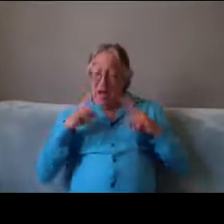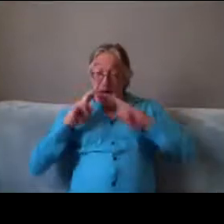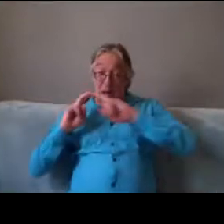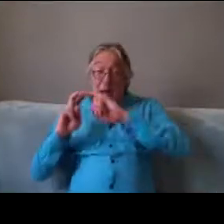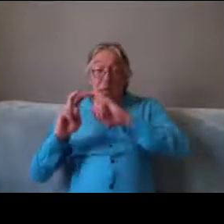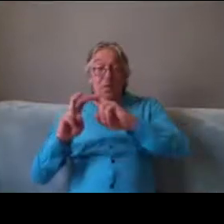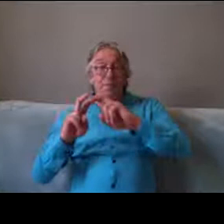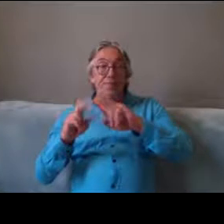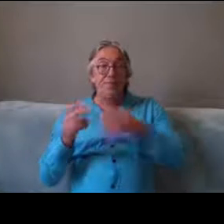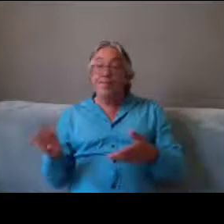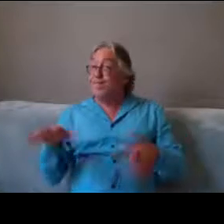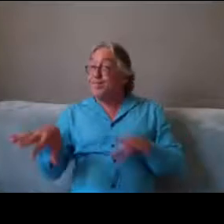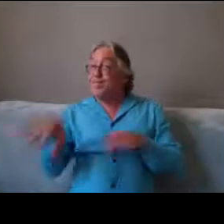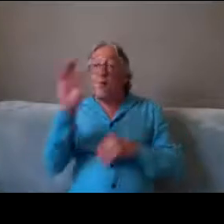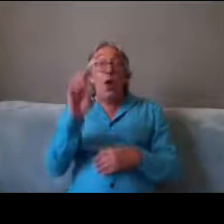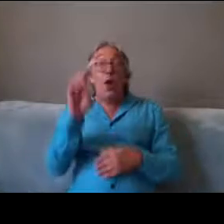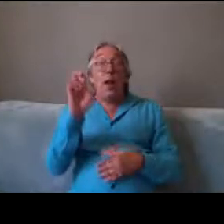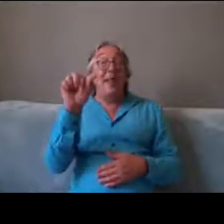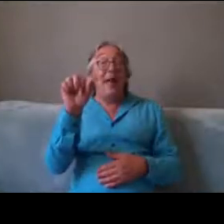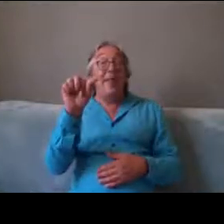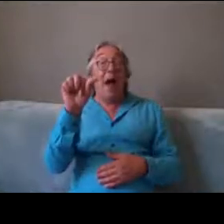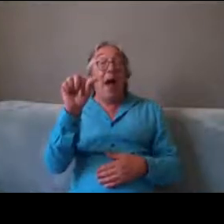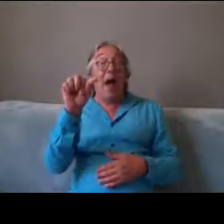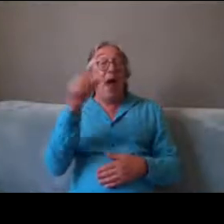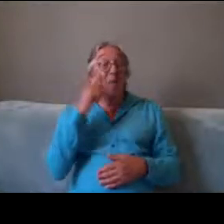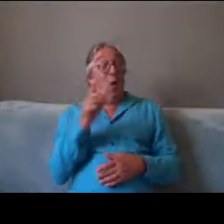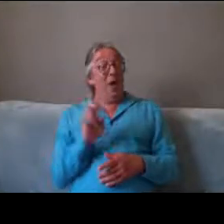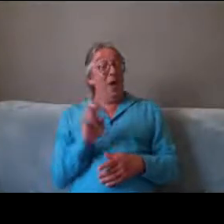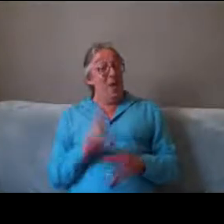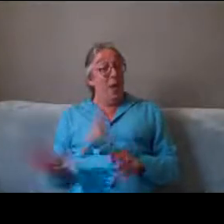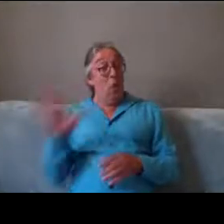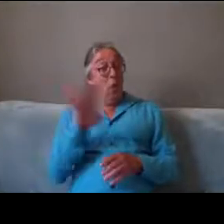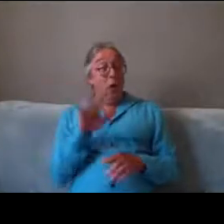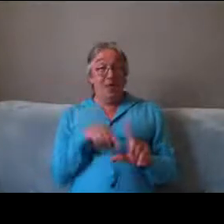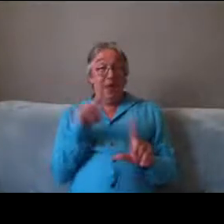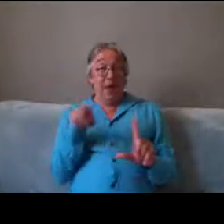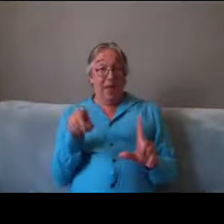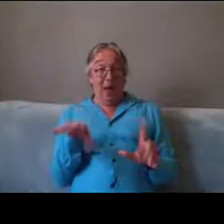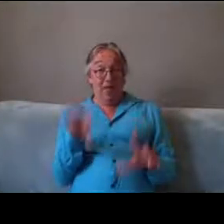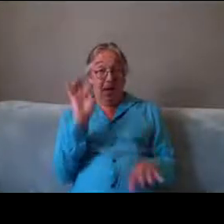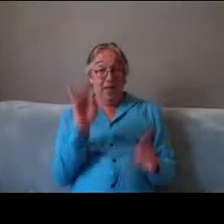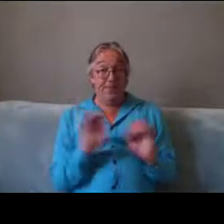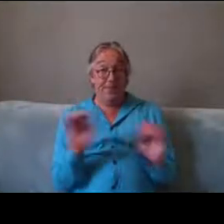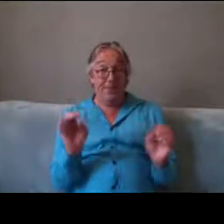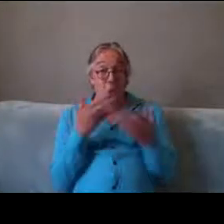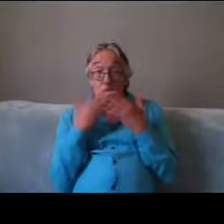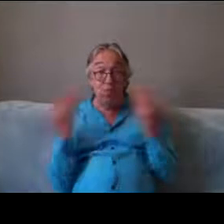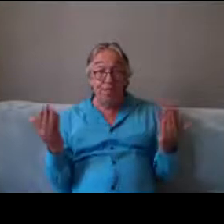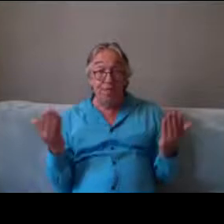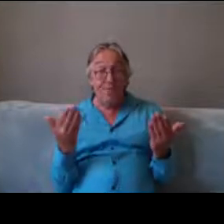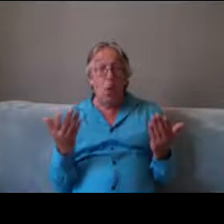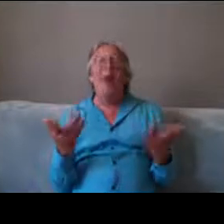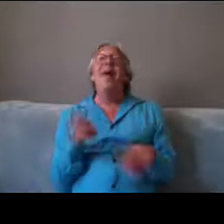It's funded by the Commission and Erasmus+ in particular to make mobility more inclusive.